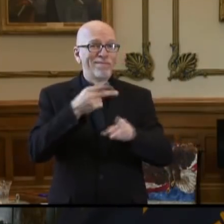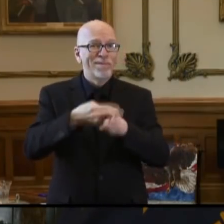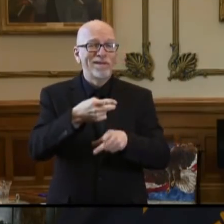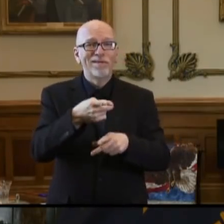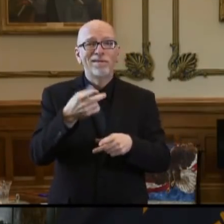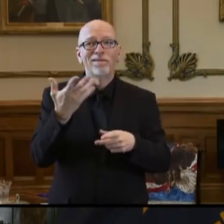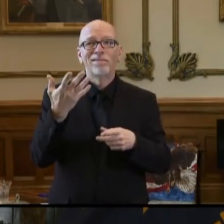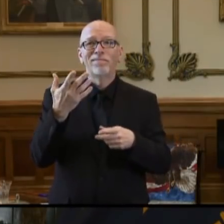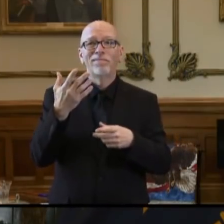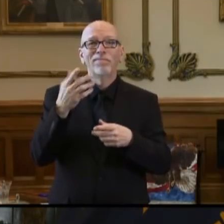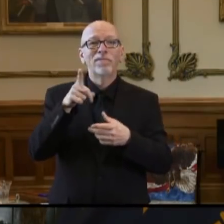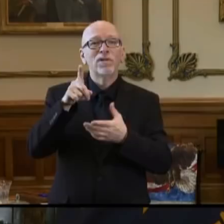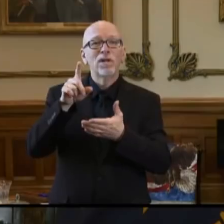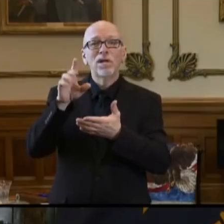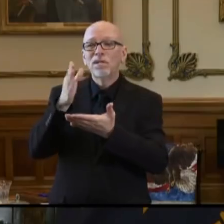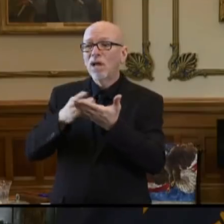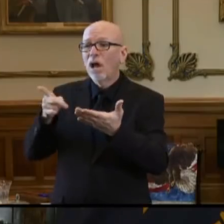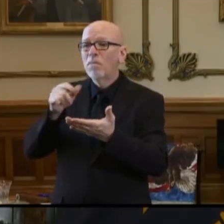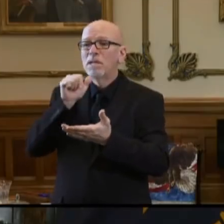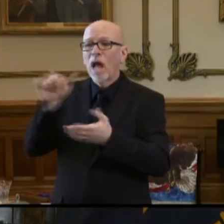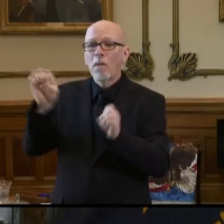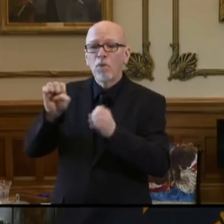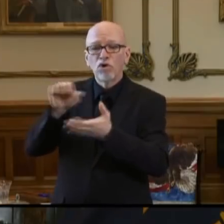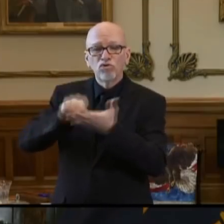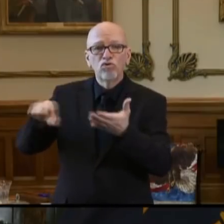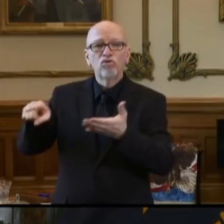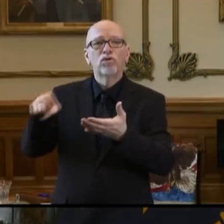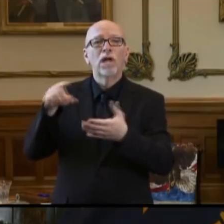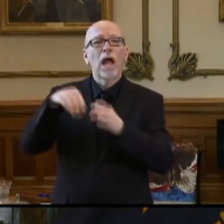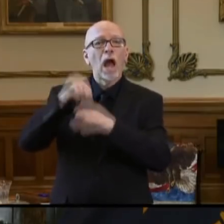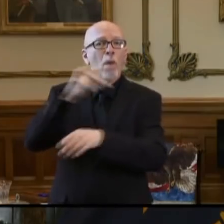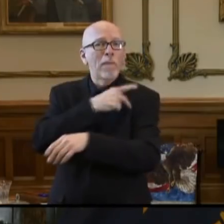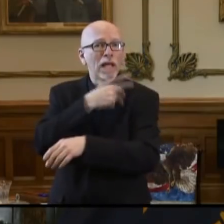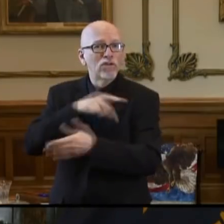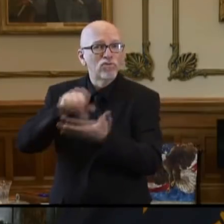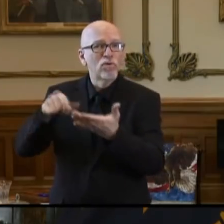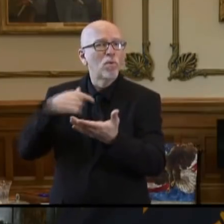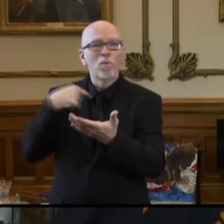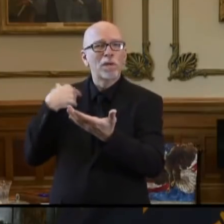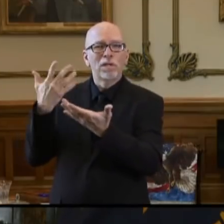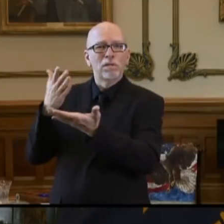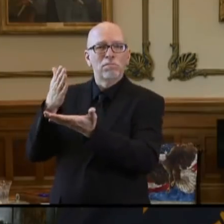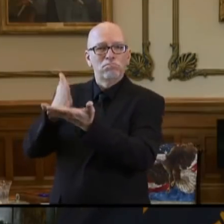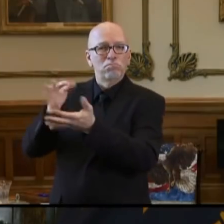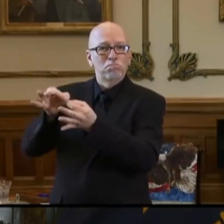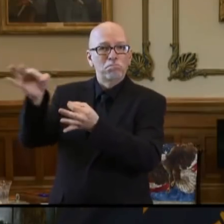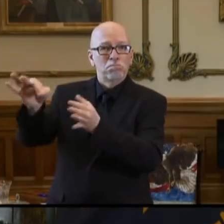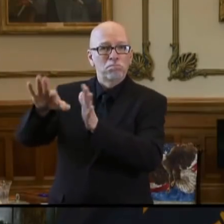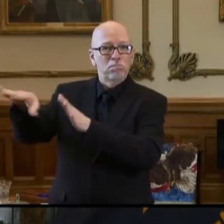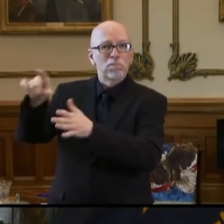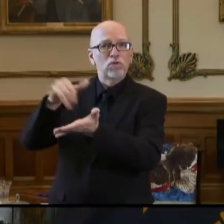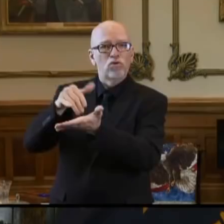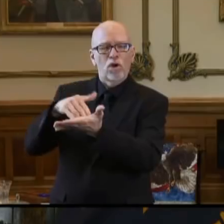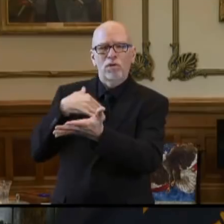ESTABLISH A RESOURCE POOL THAT IS PULLING INDIVIDUALS FROM I MENTIONED EARLIER THE STOPPING OF ELECTIVE SURGERIES AND